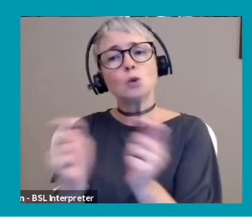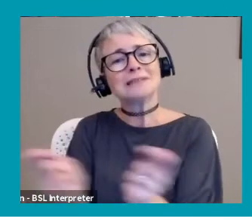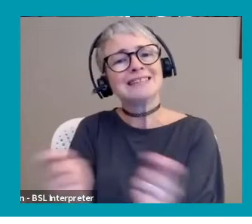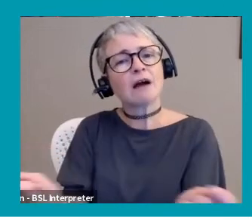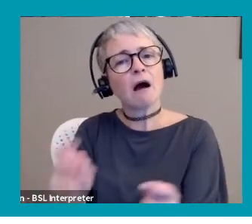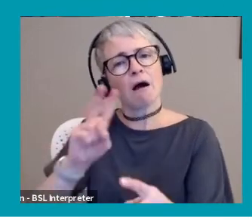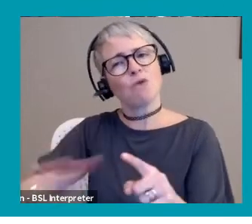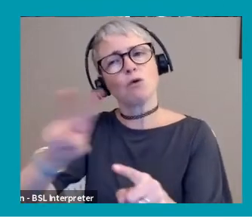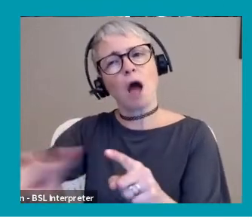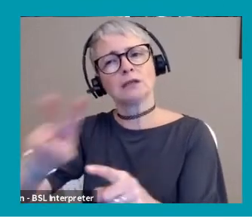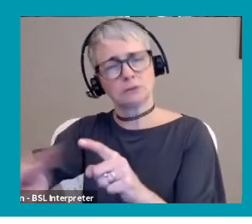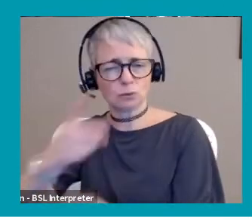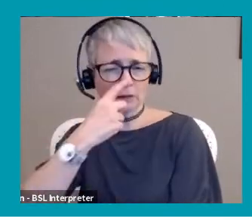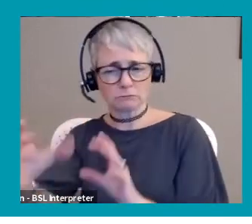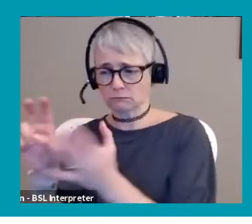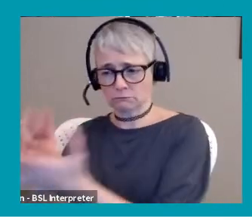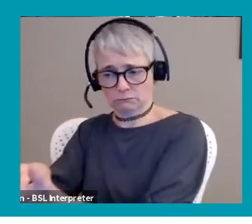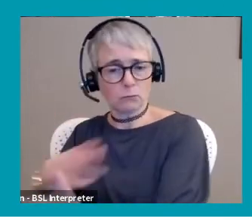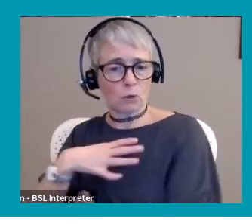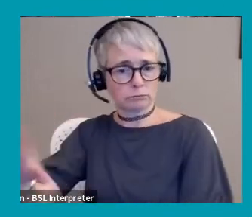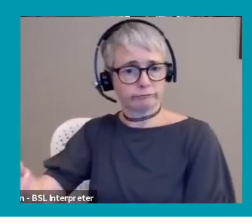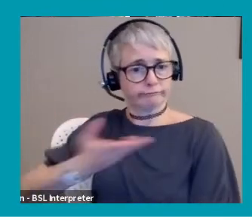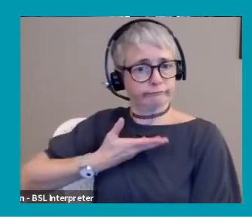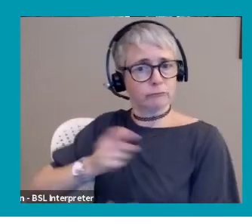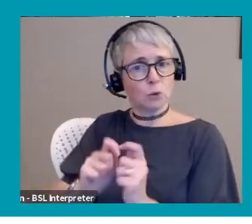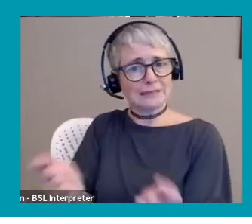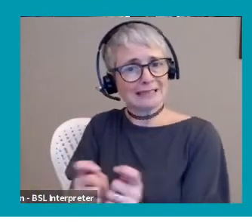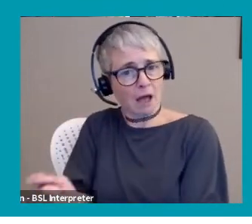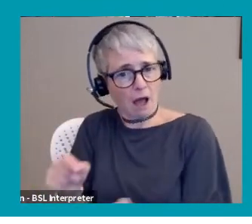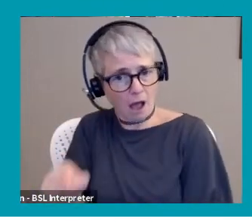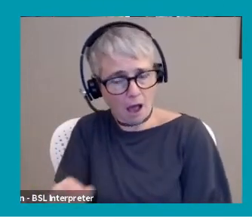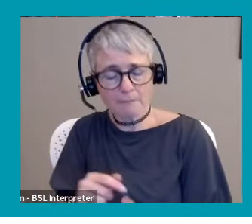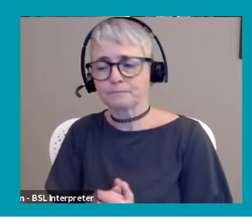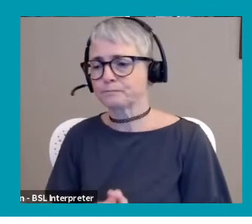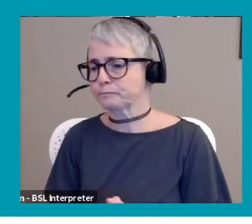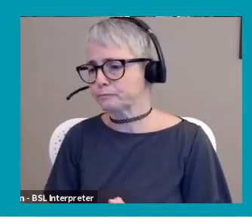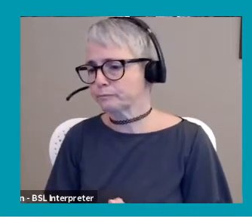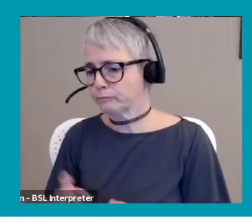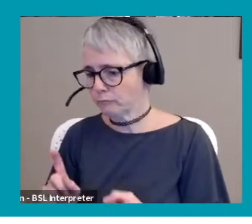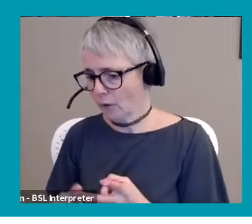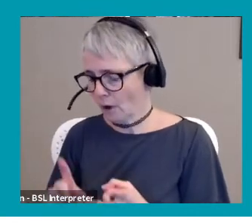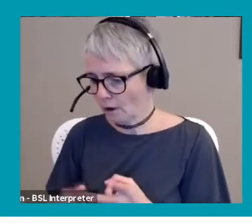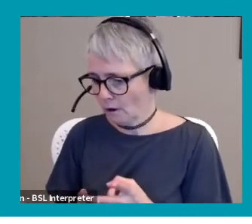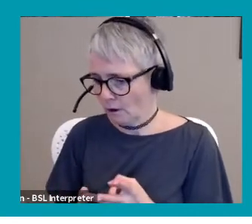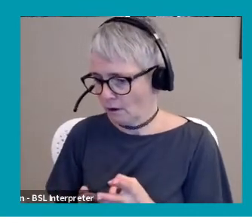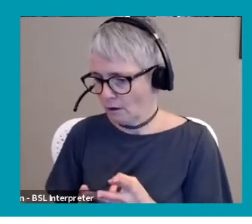So that new thing where we send targeting star quality jobs if you like to you.